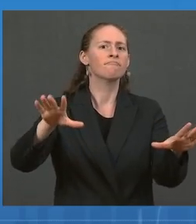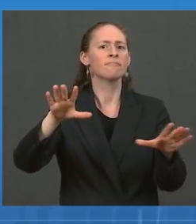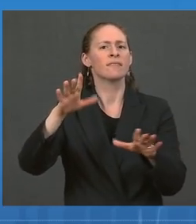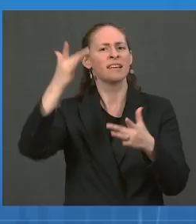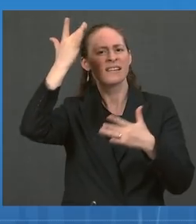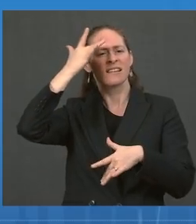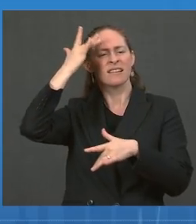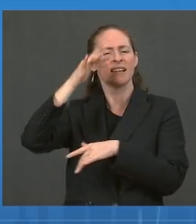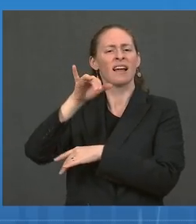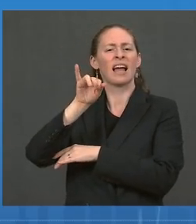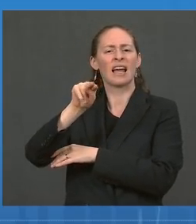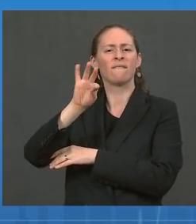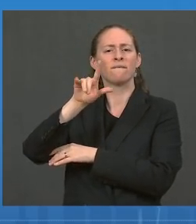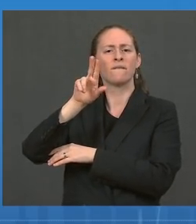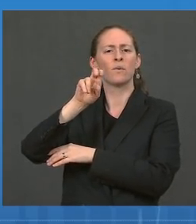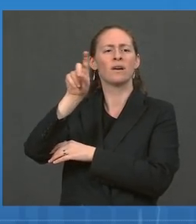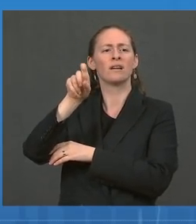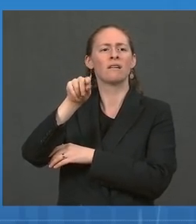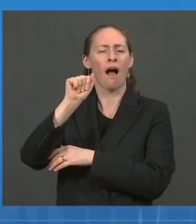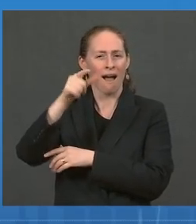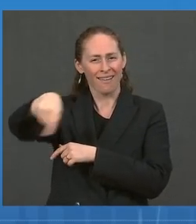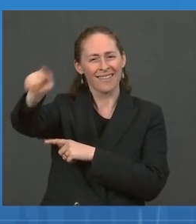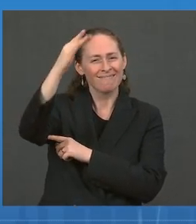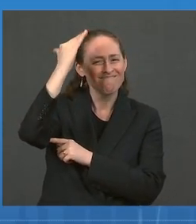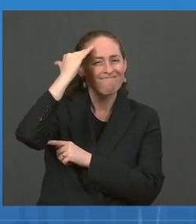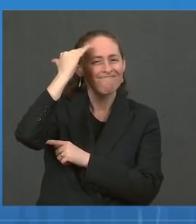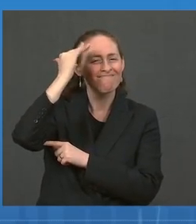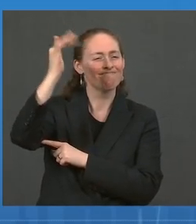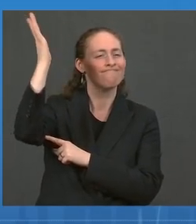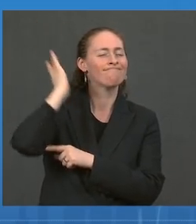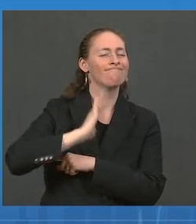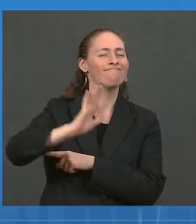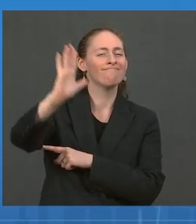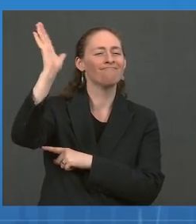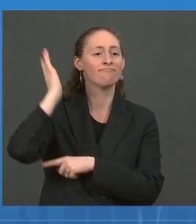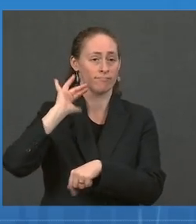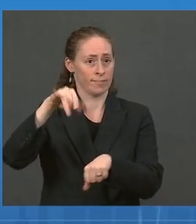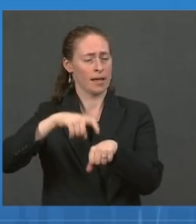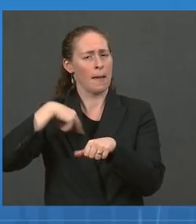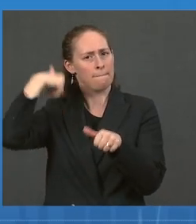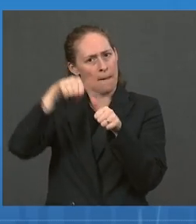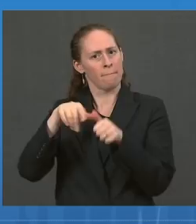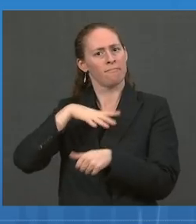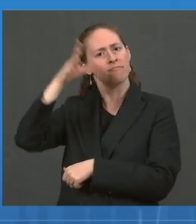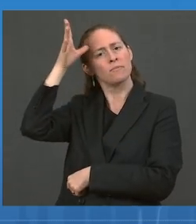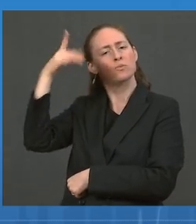We all know about that. I remember him telling me, particularly after I had made a decision